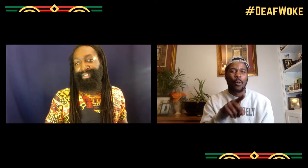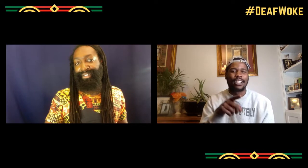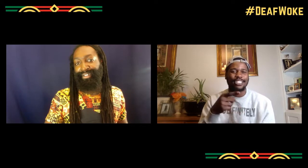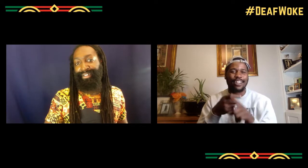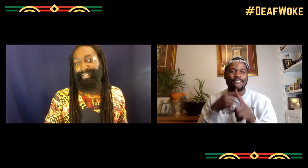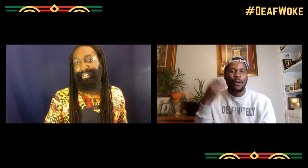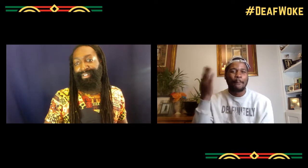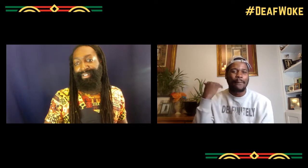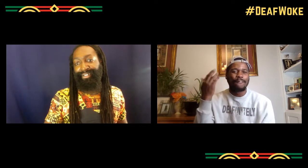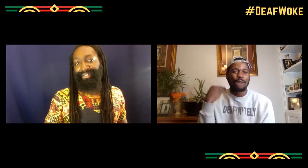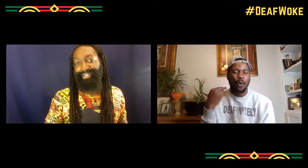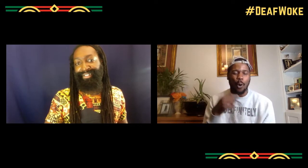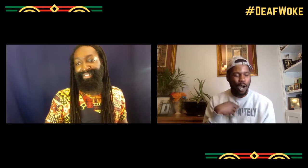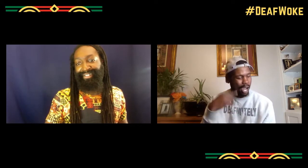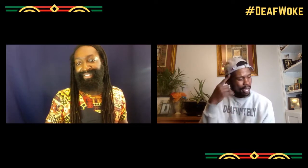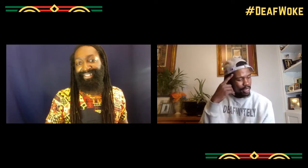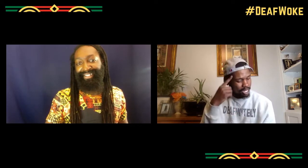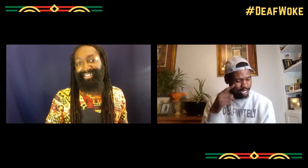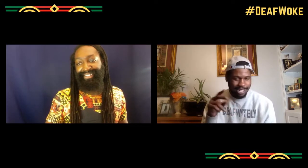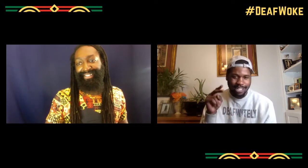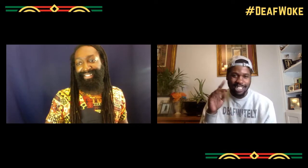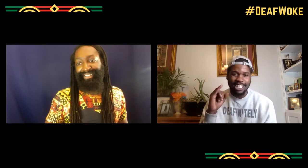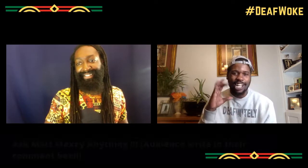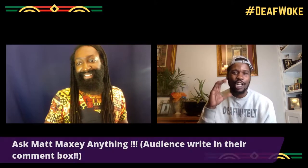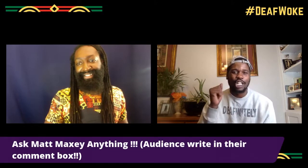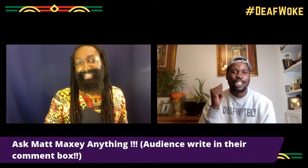I know one, one of the questions is from before.